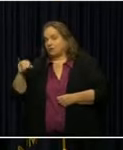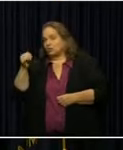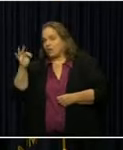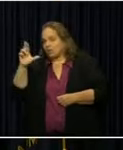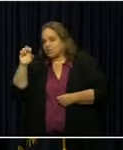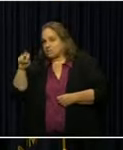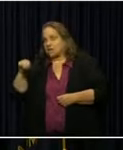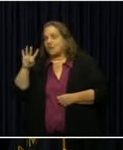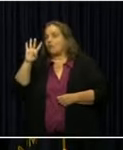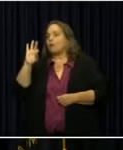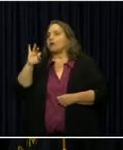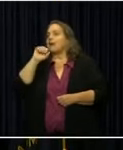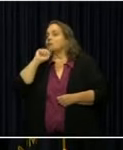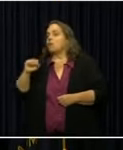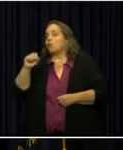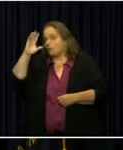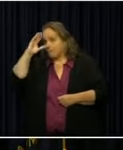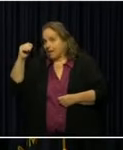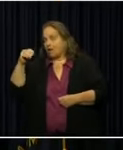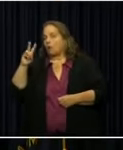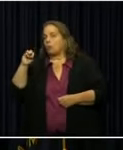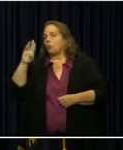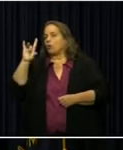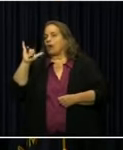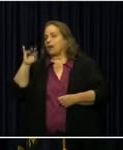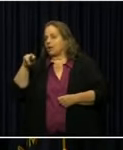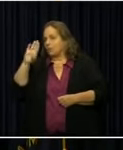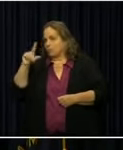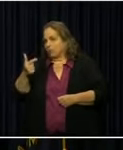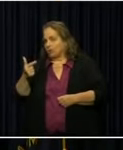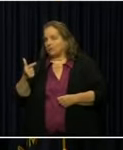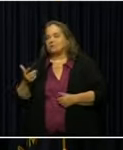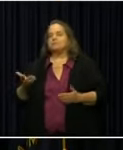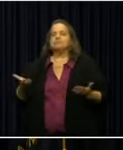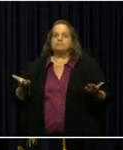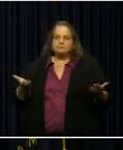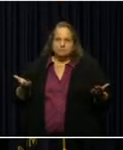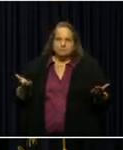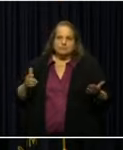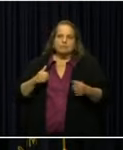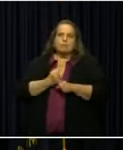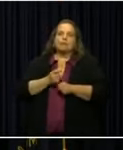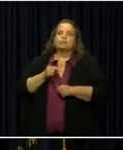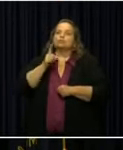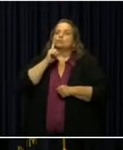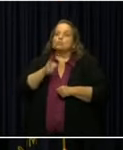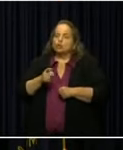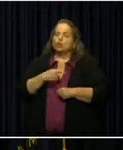DO WHAT WE SHOULD TO ADDRESS